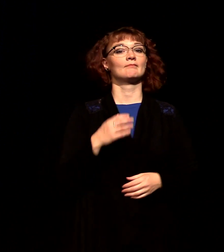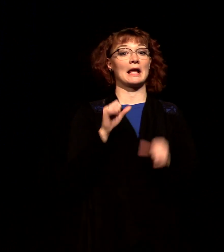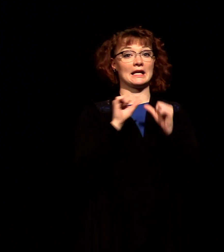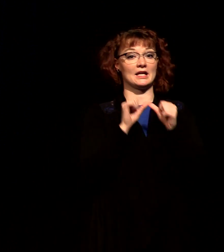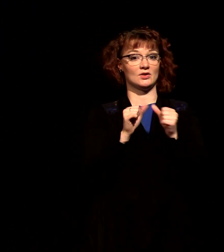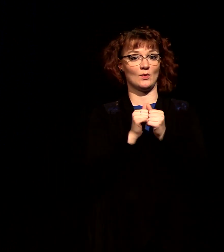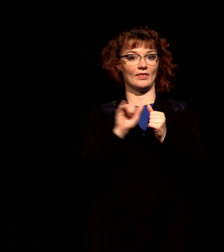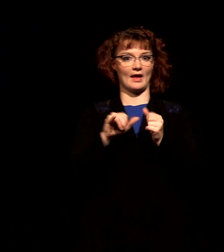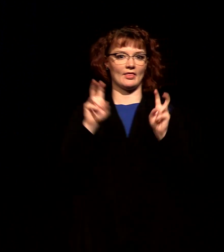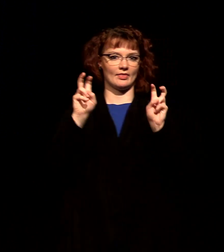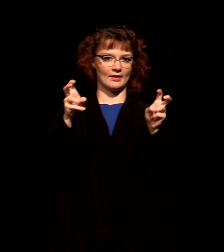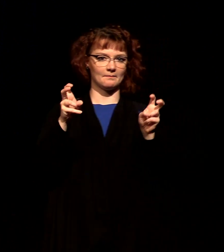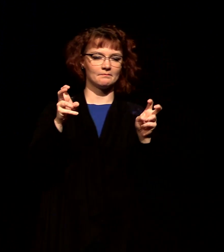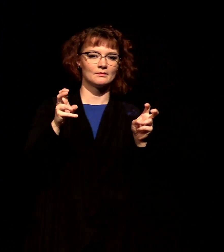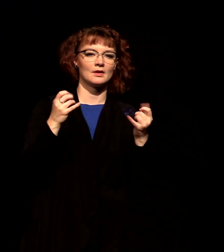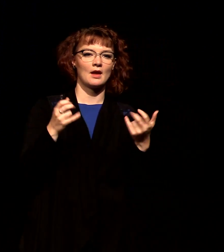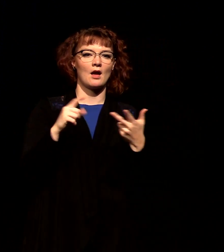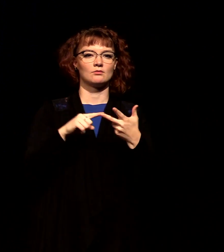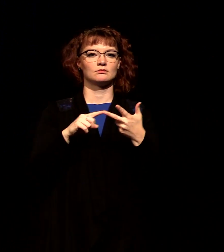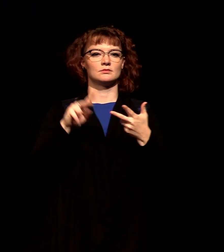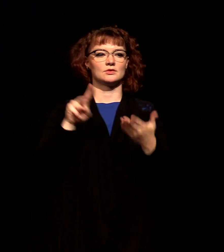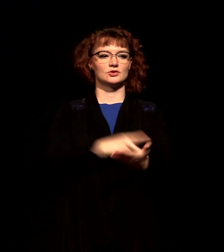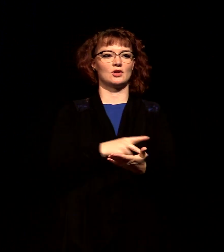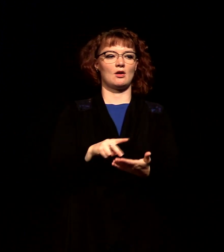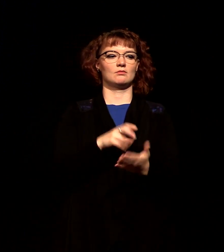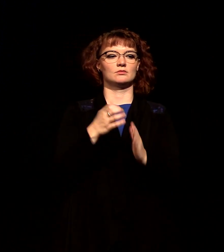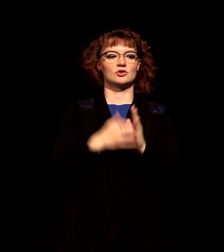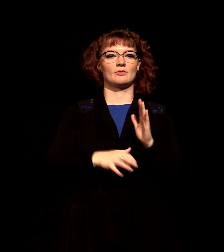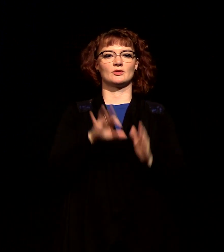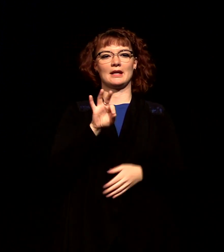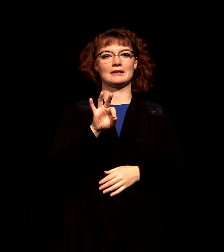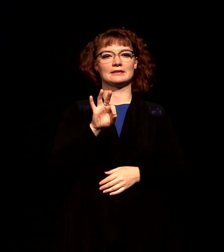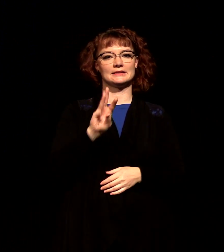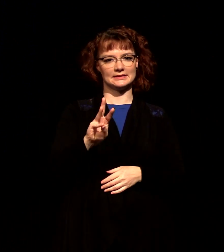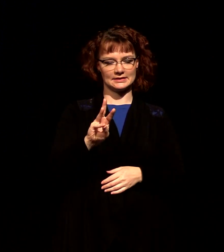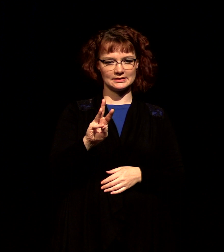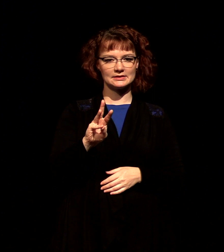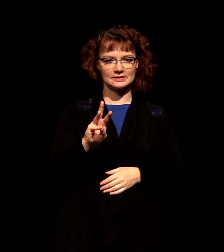the text will be behind me on the screen. But if you want to